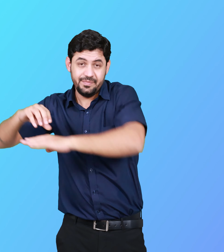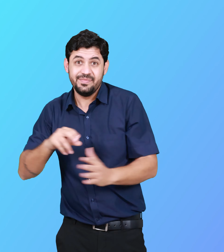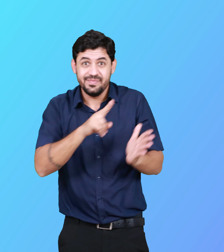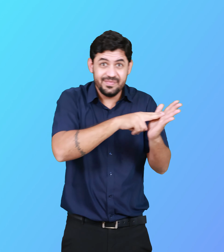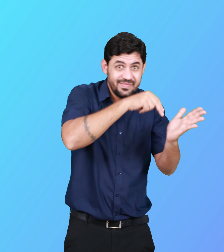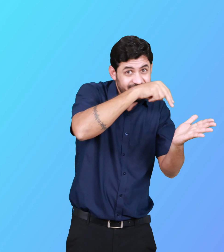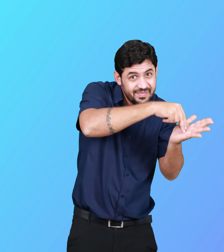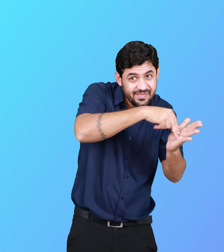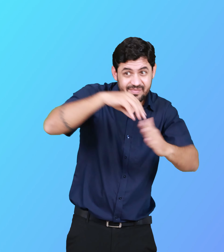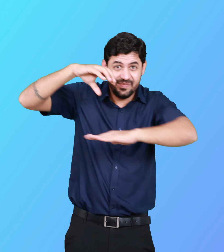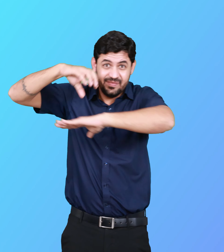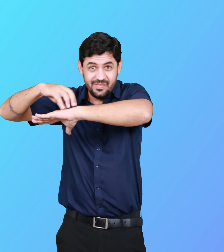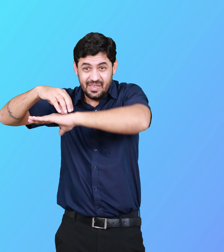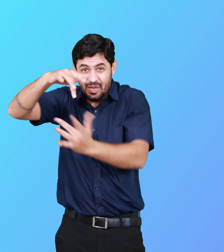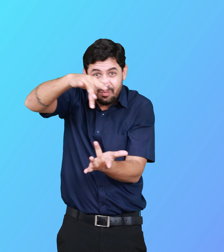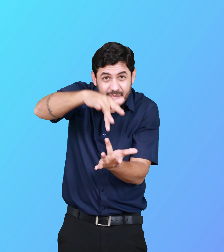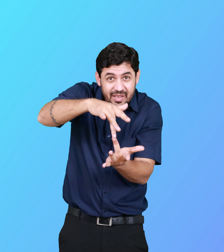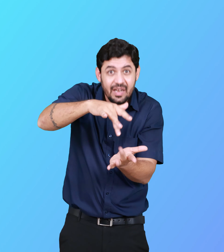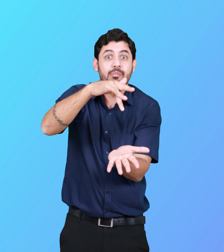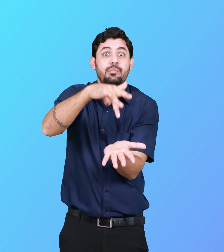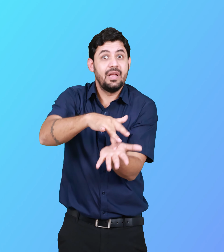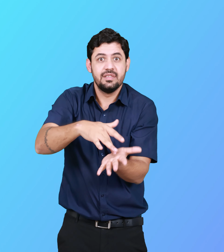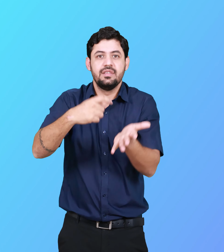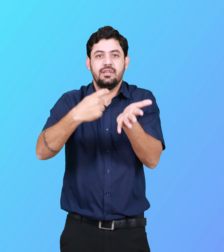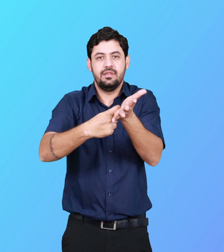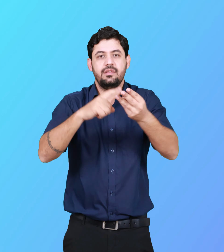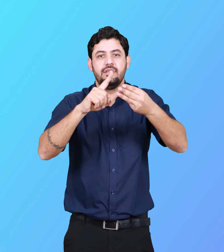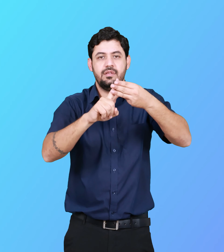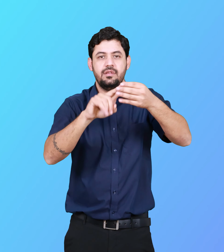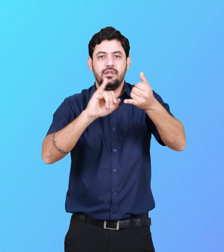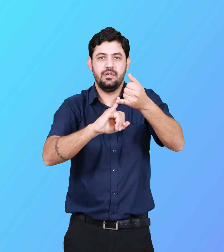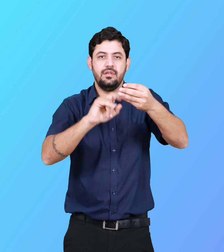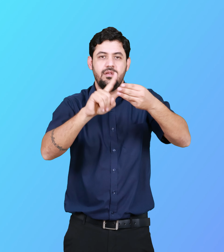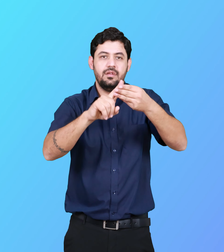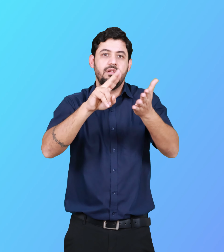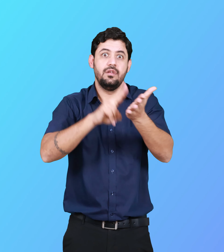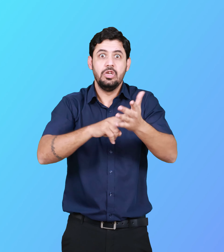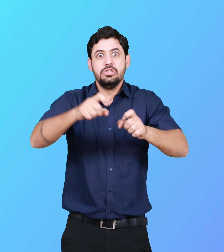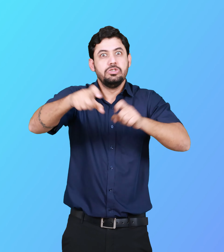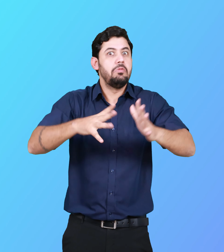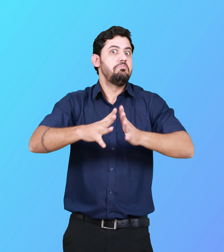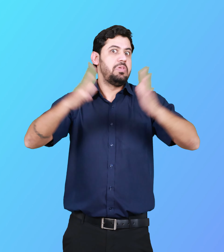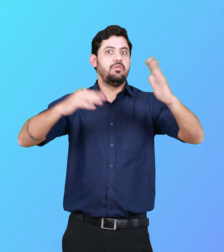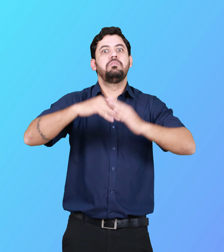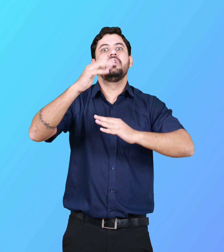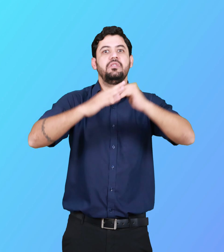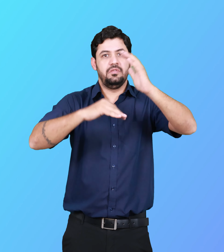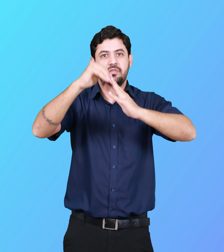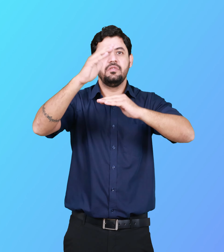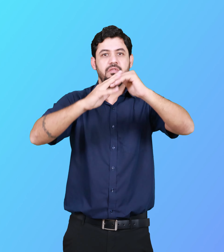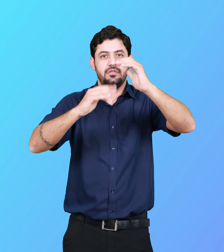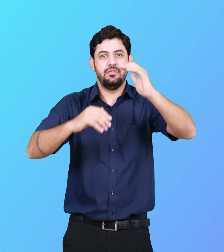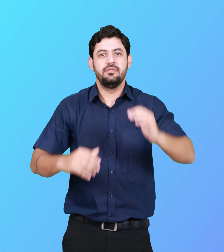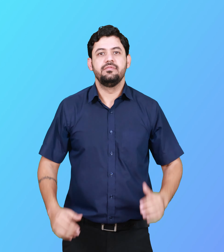Resen. Resen is the city between Nineveh and the great city of Calah.